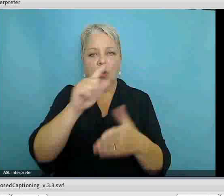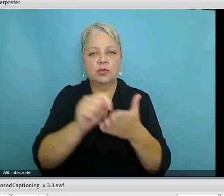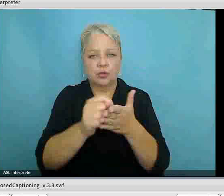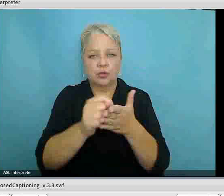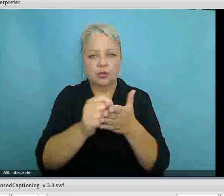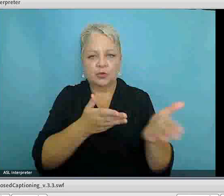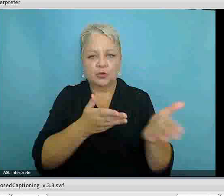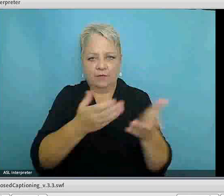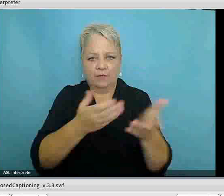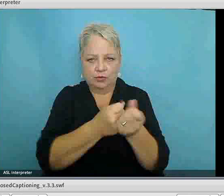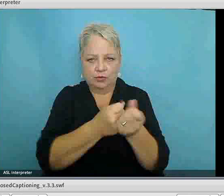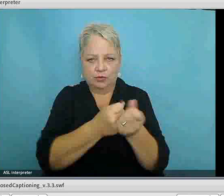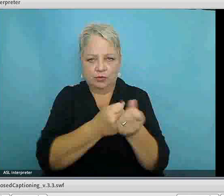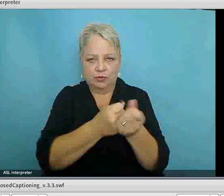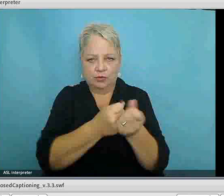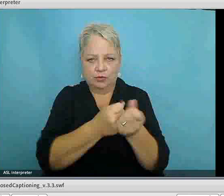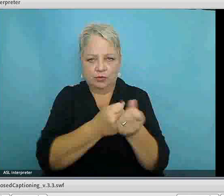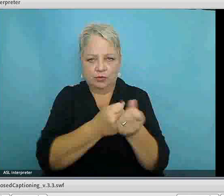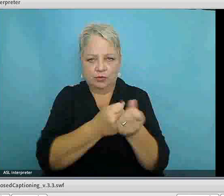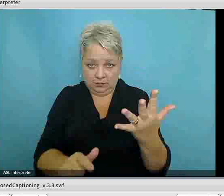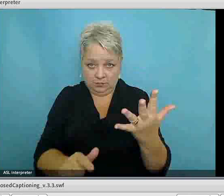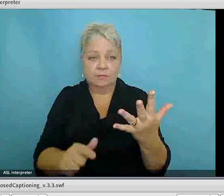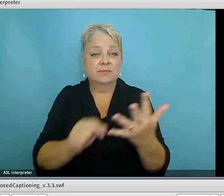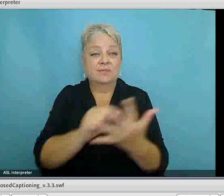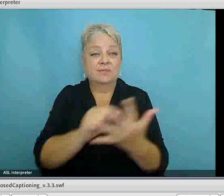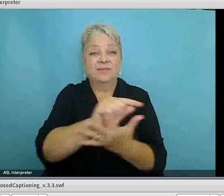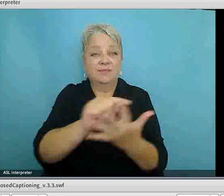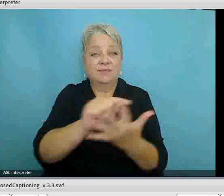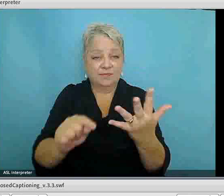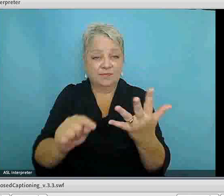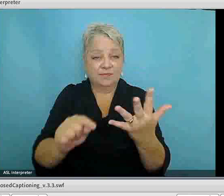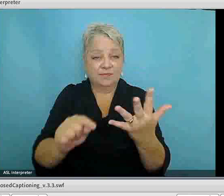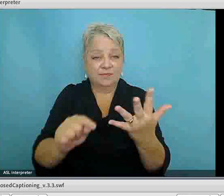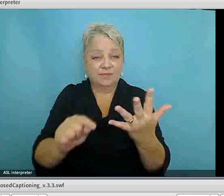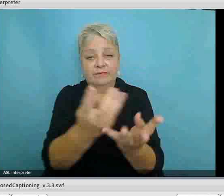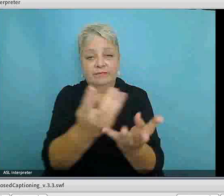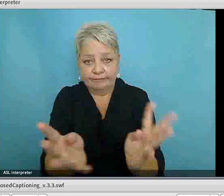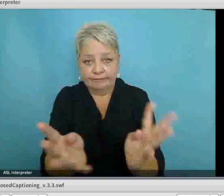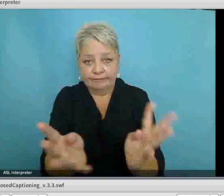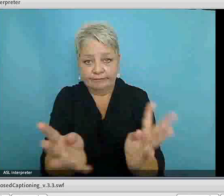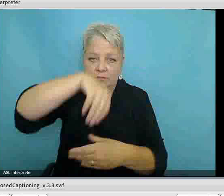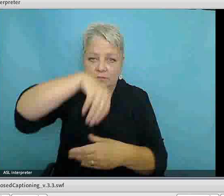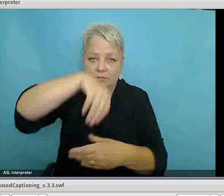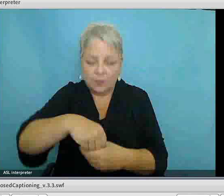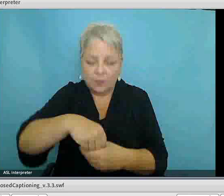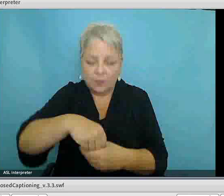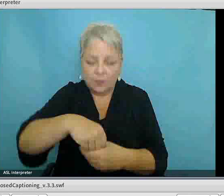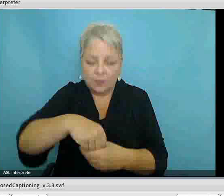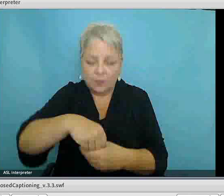They will be brought together into a Personal Care Plan developed by a Care Team.